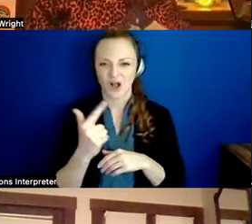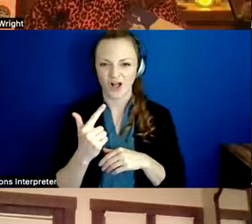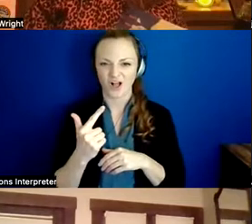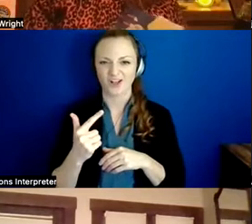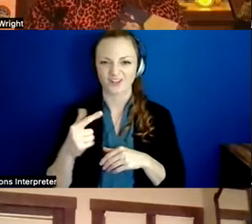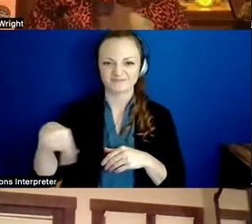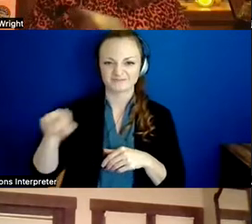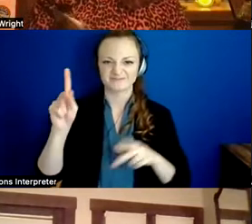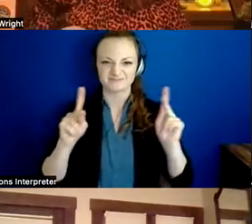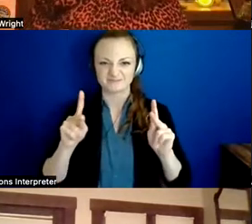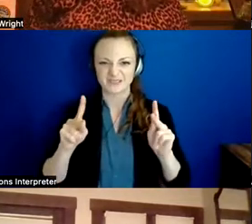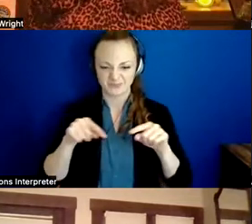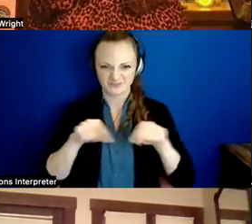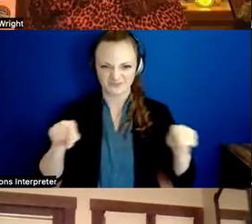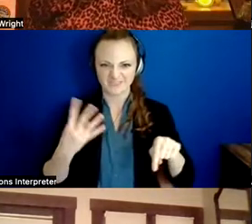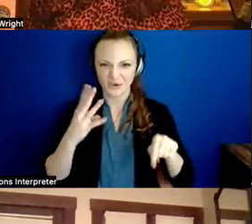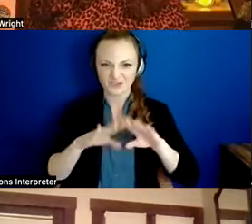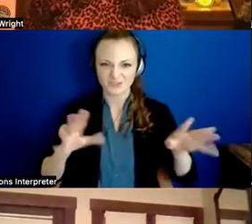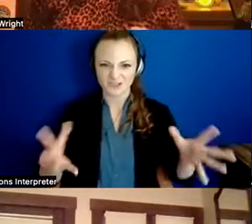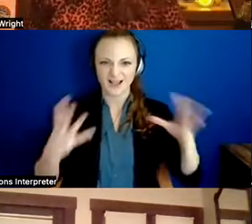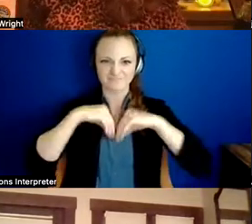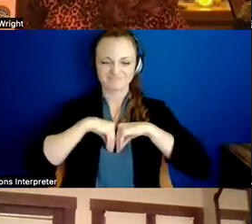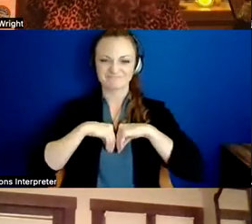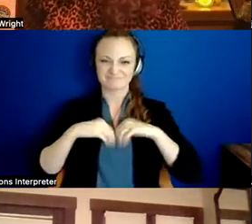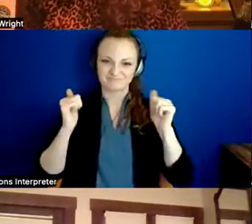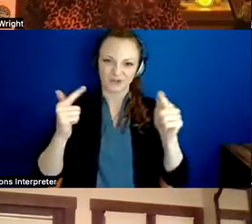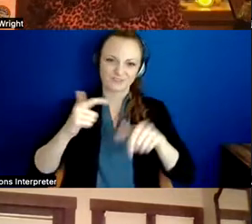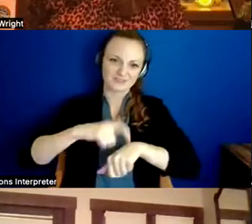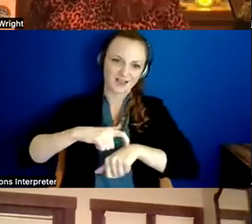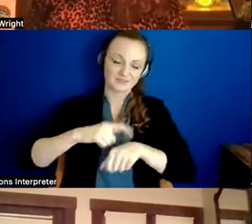those children in us at all times. 19:42:26 Sometimes we're wise. sometimes we're